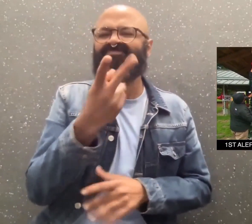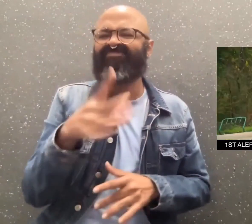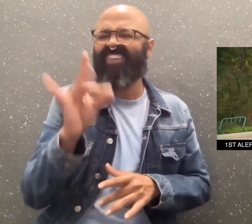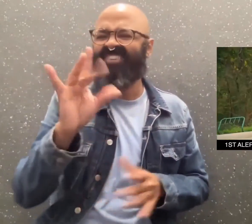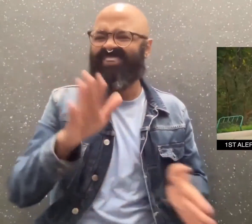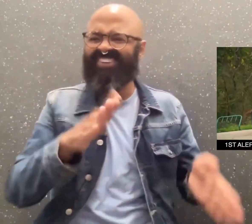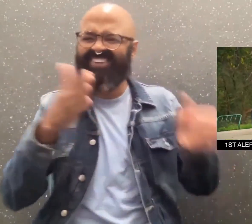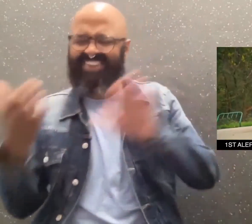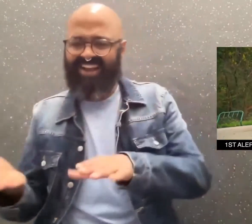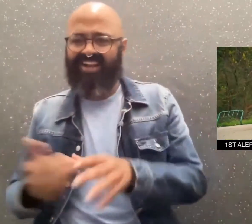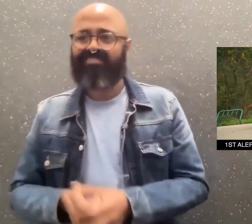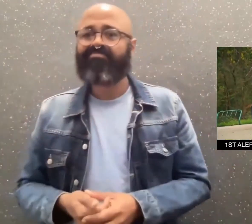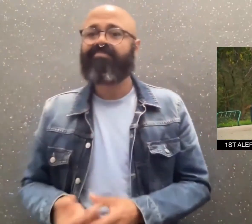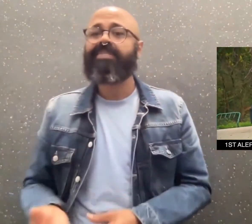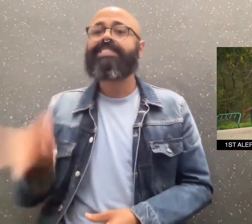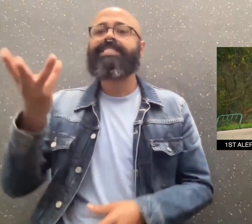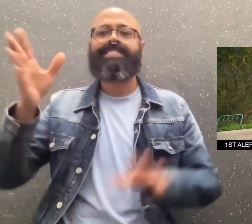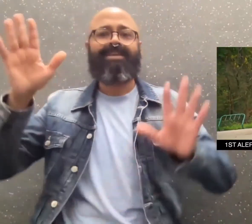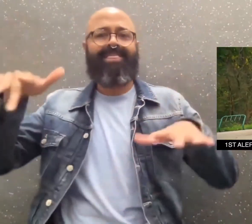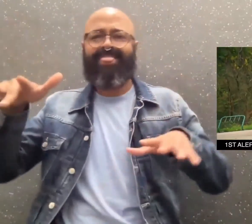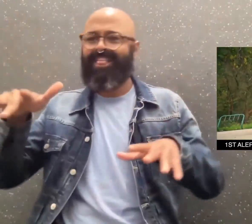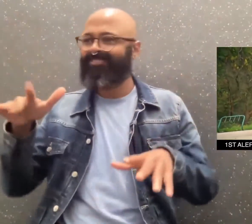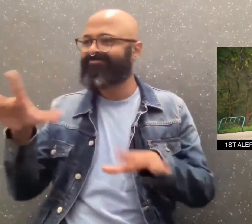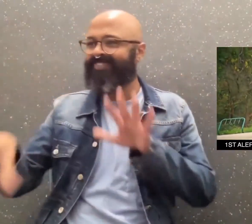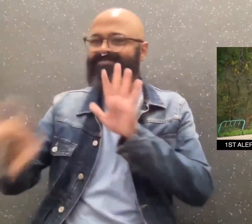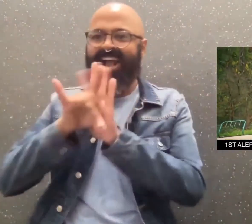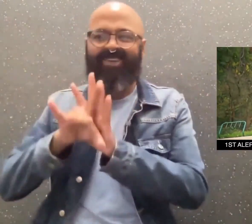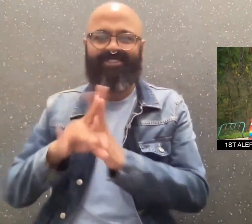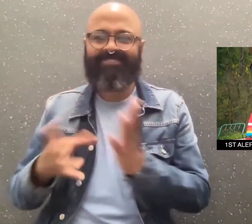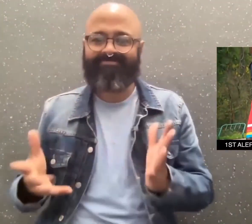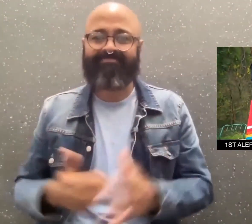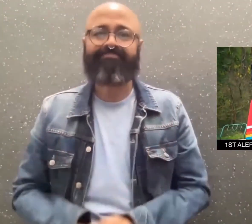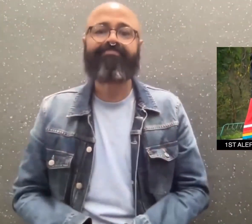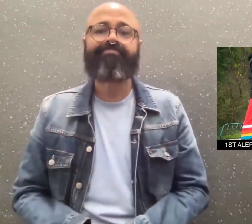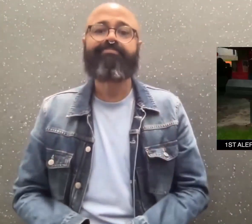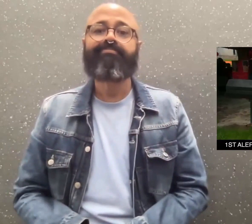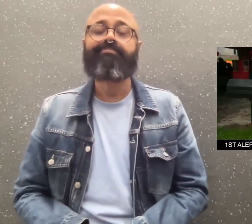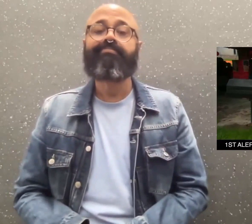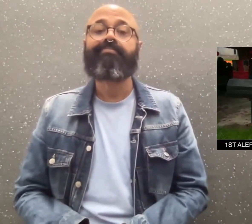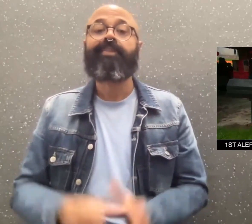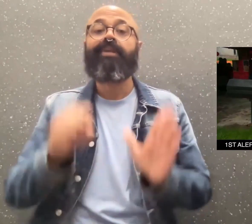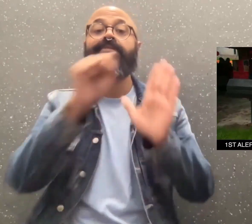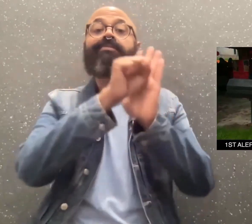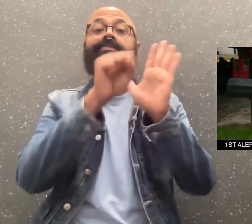except for two who were found dead and six who have not yet been located.